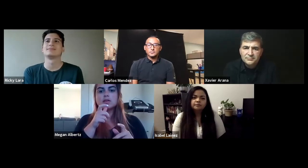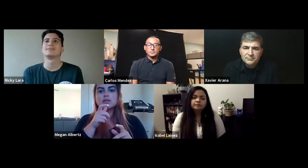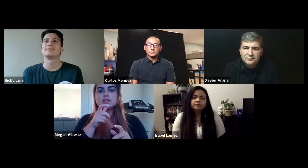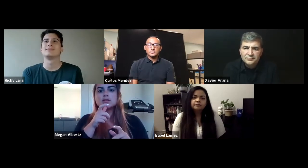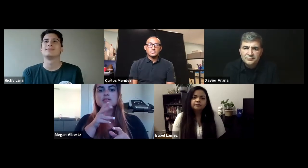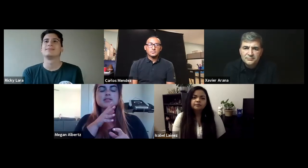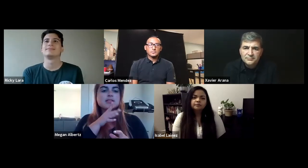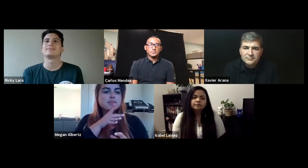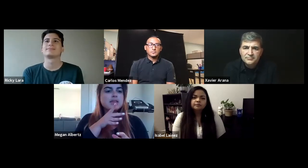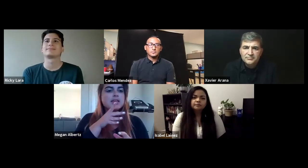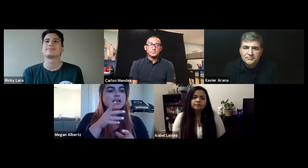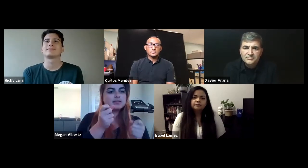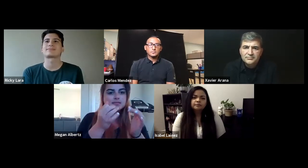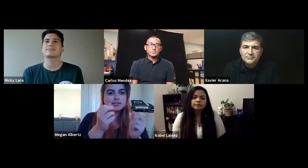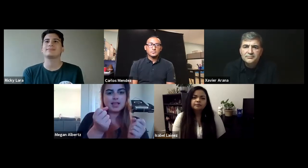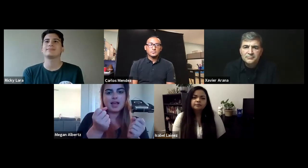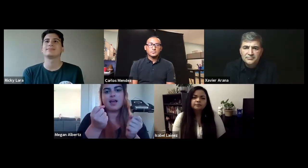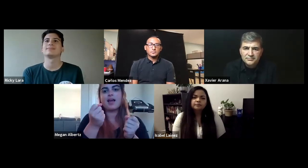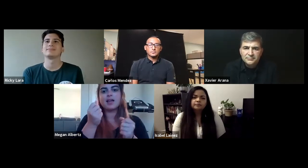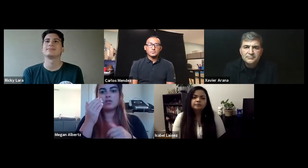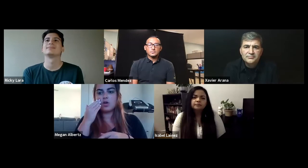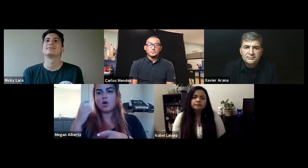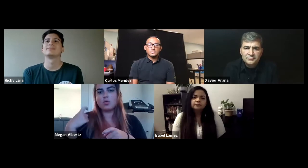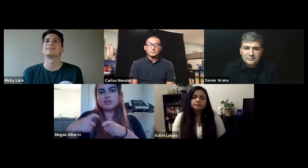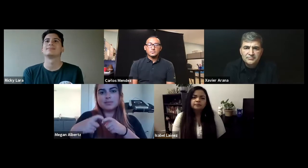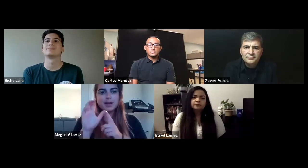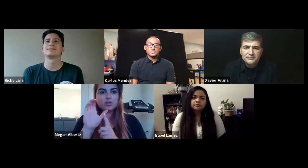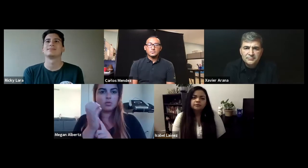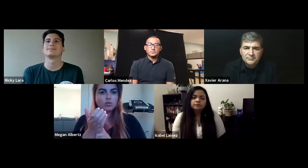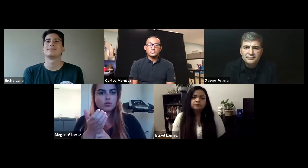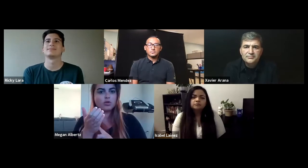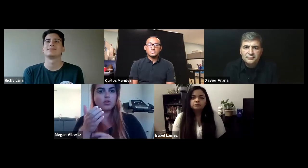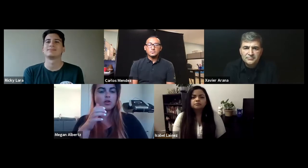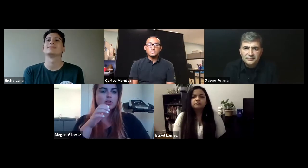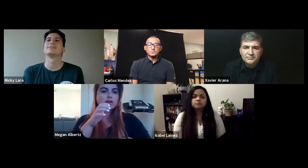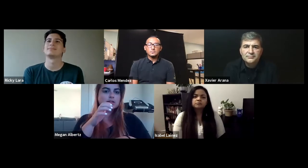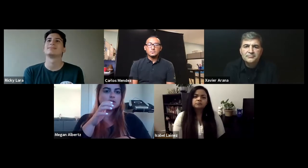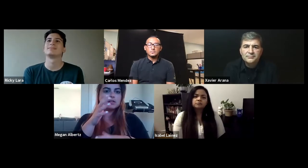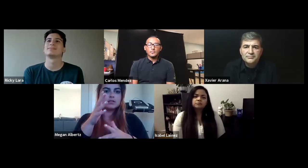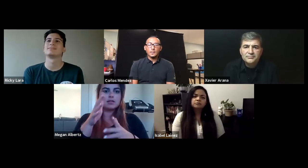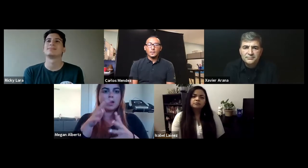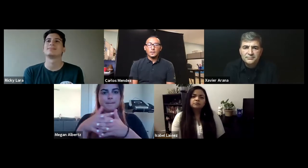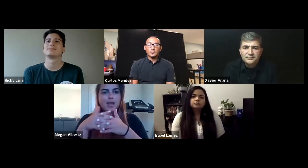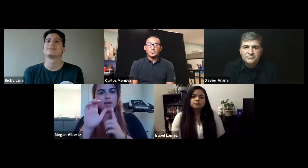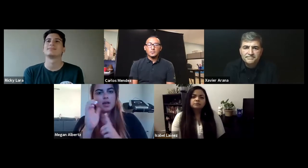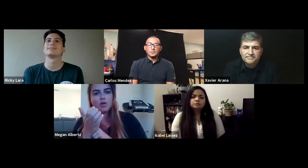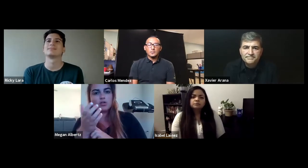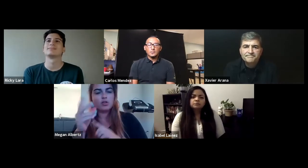We need people who... know Spanish, know the Spanish culture,